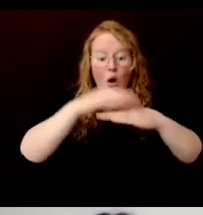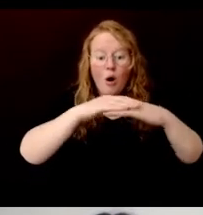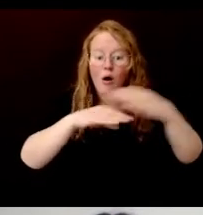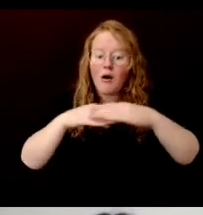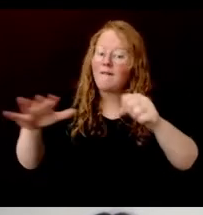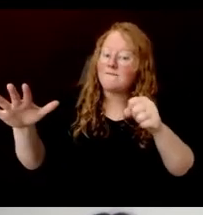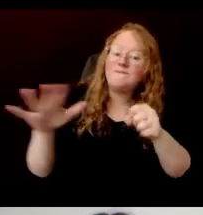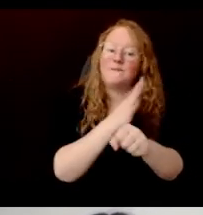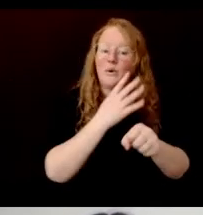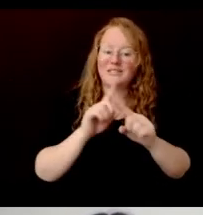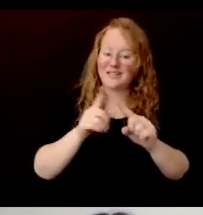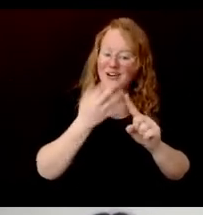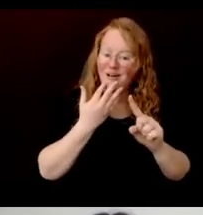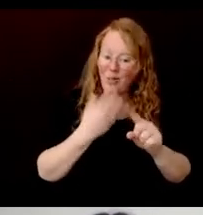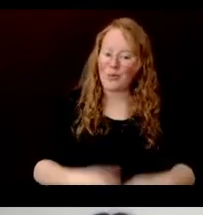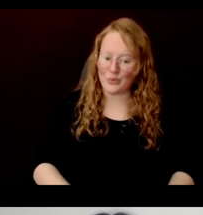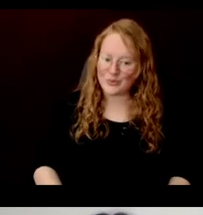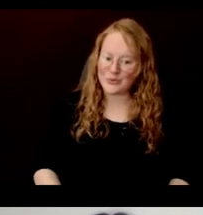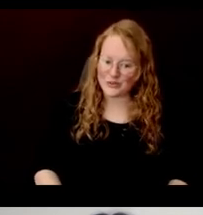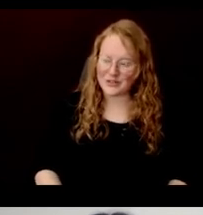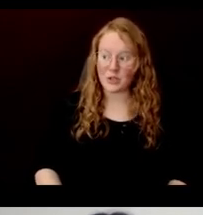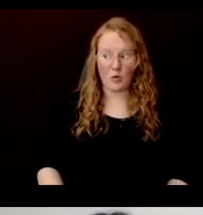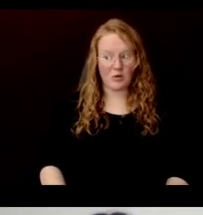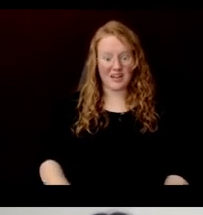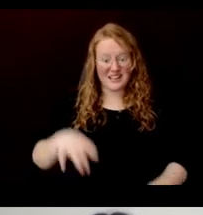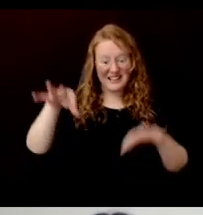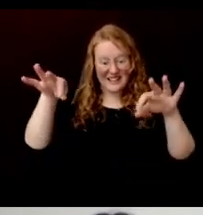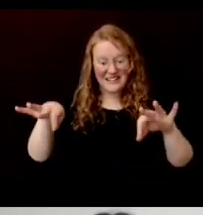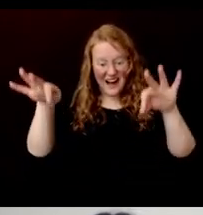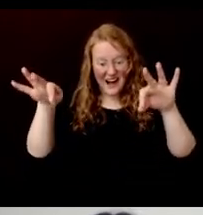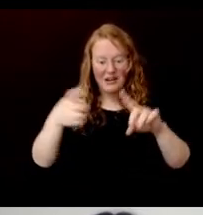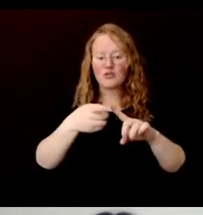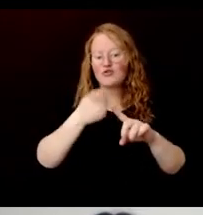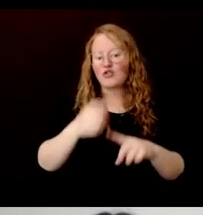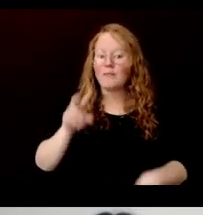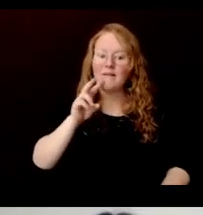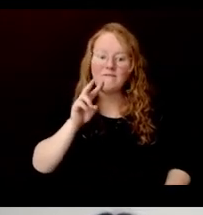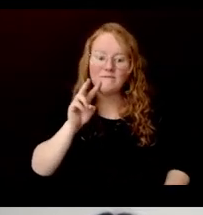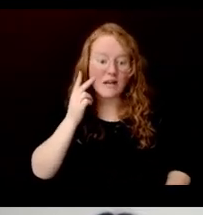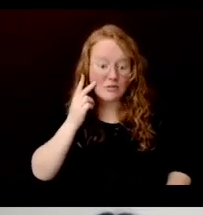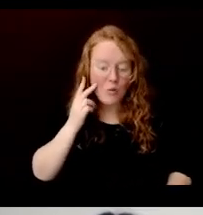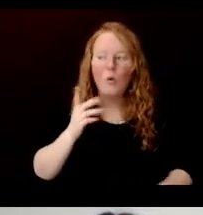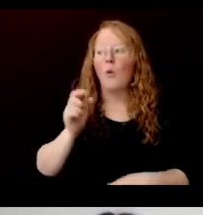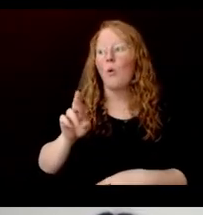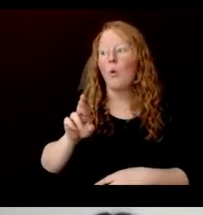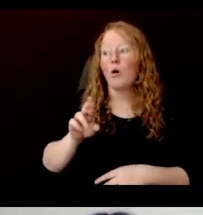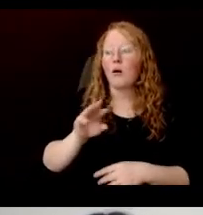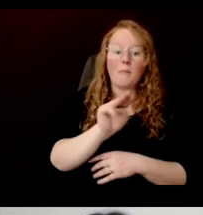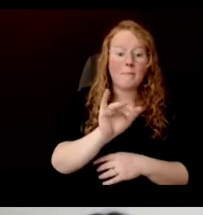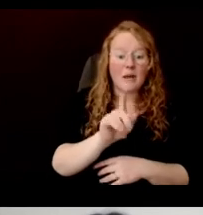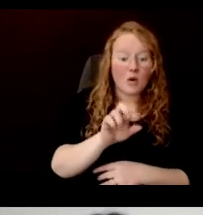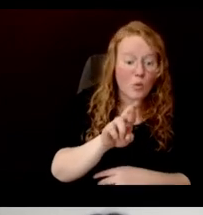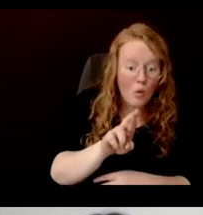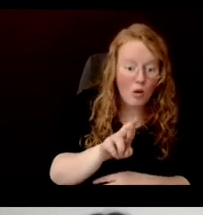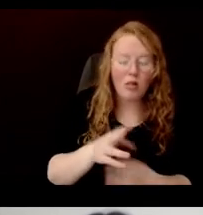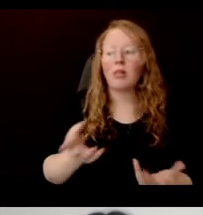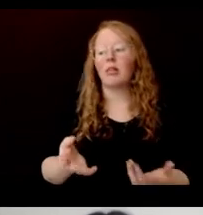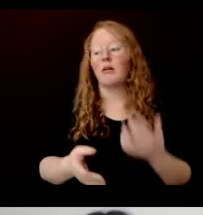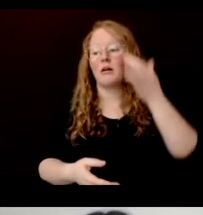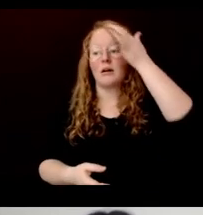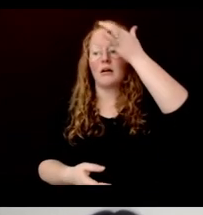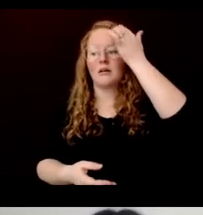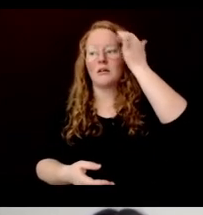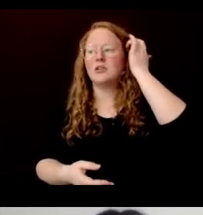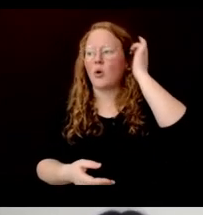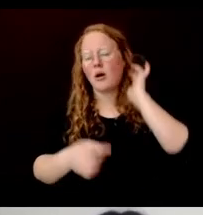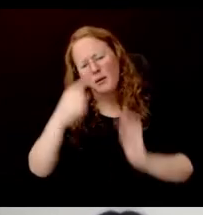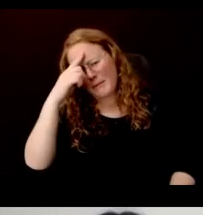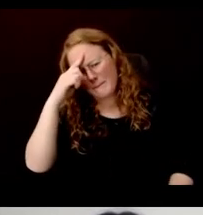All these dyes are obtained through either vegetable for mineral means. For example, the black color is obtained through soot.